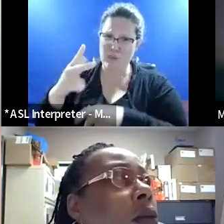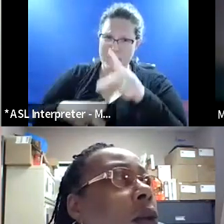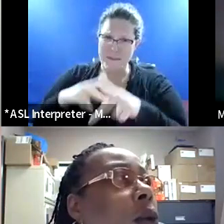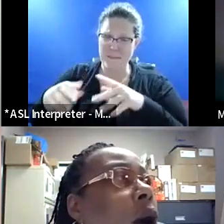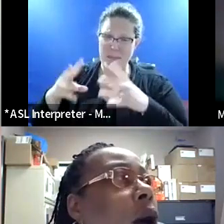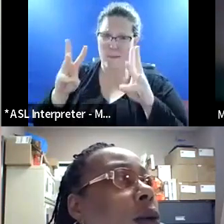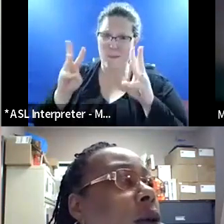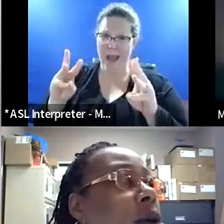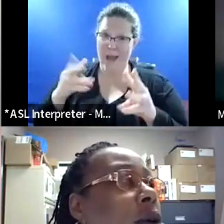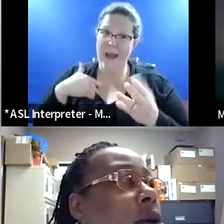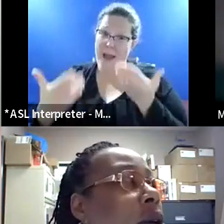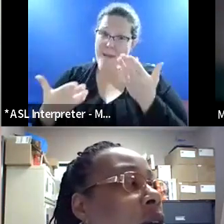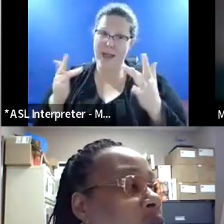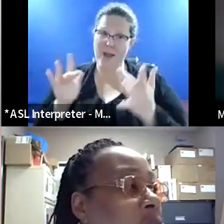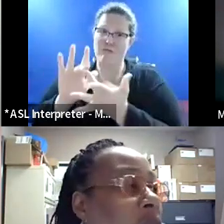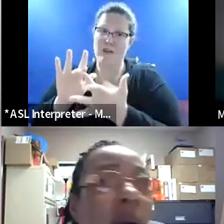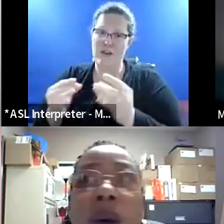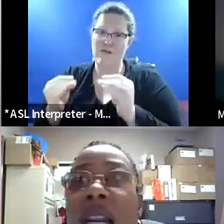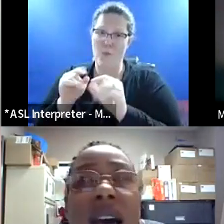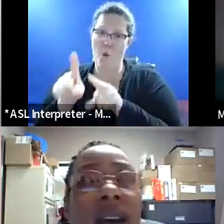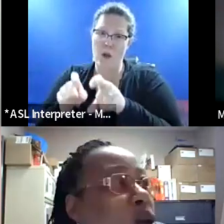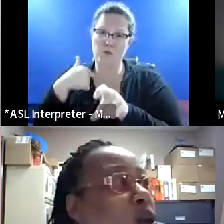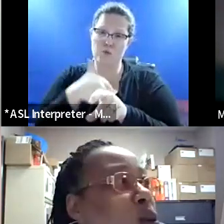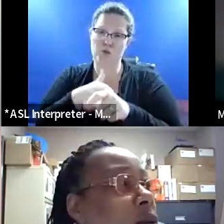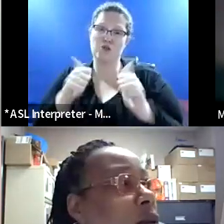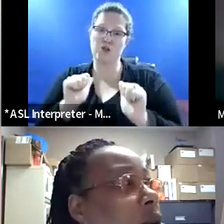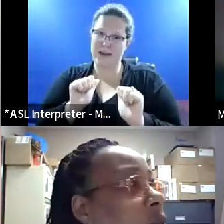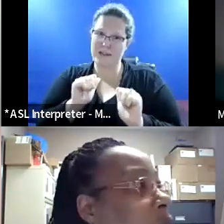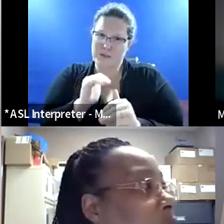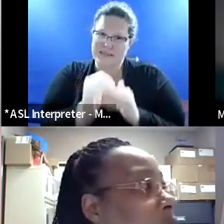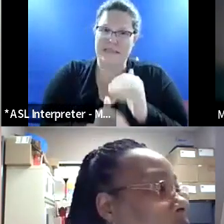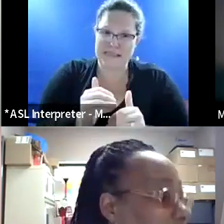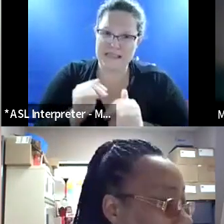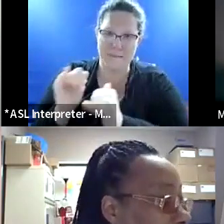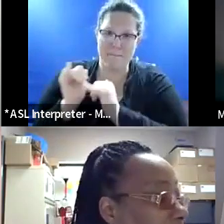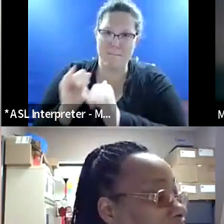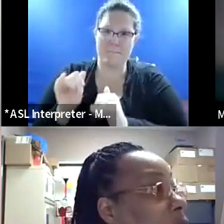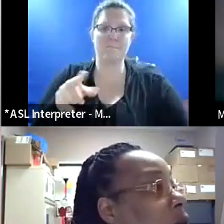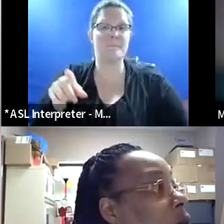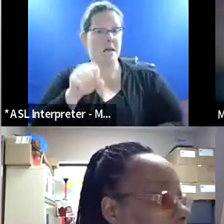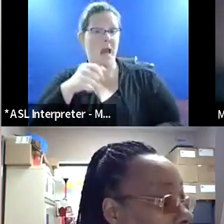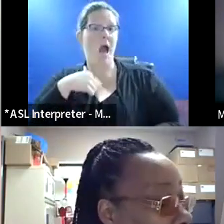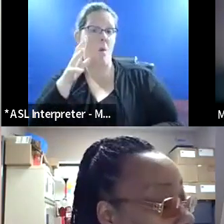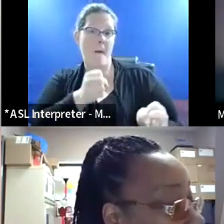JACKPOT. MYSELF AS A PROGRAM DIRECTOR AND THE TWO UNDER ME SO THERE'S ONLY THREE OF US.